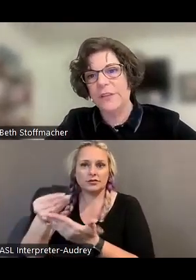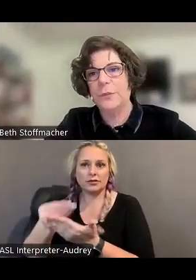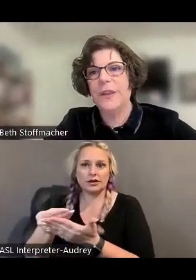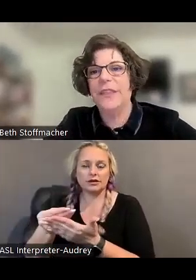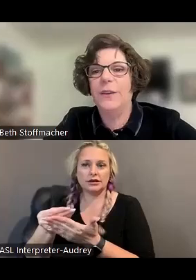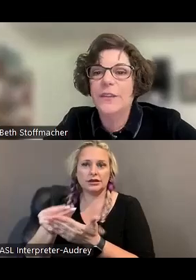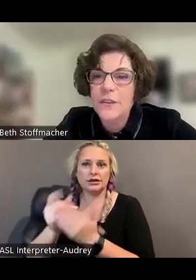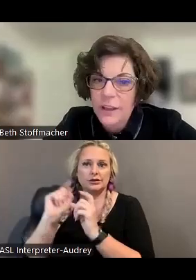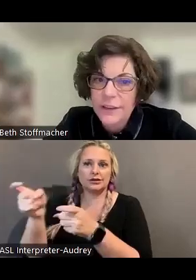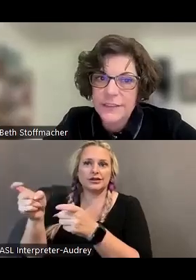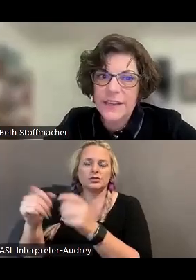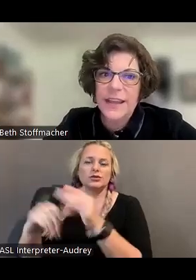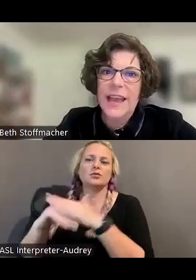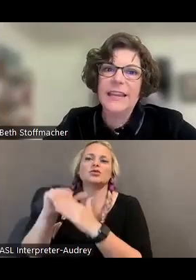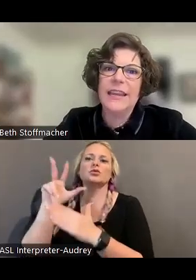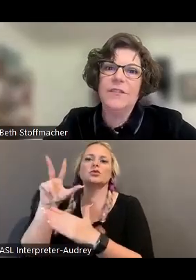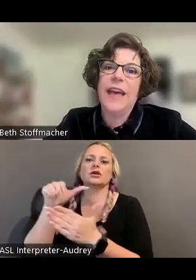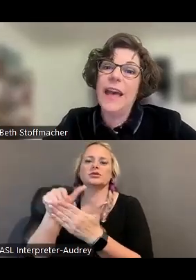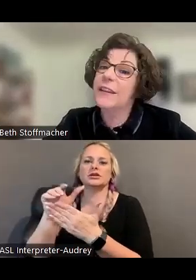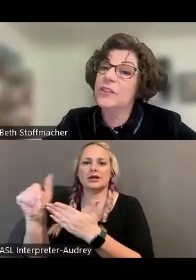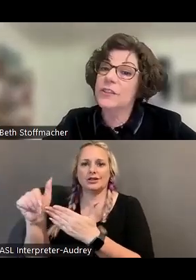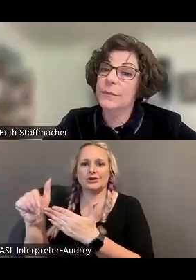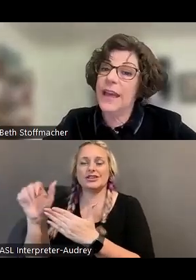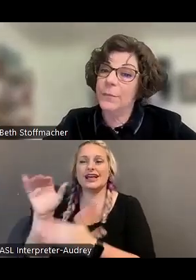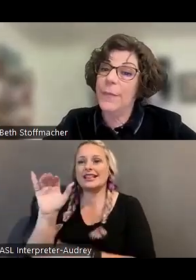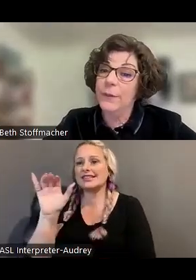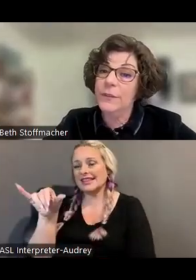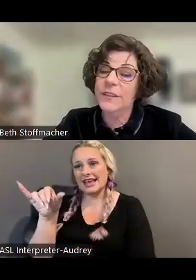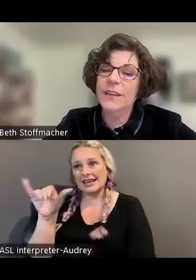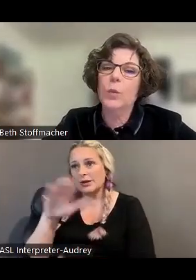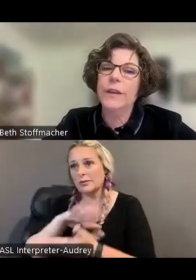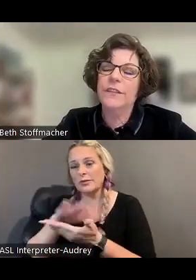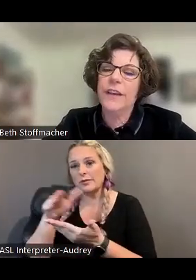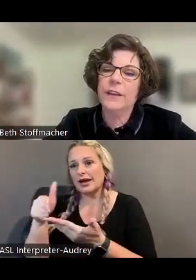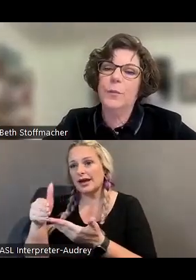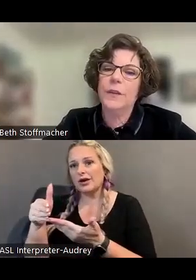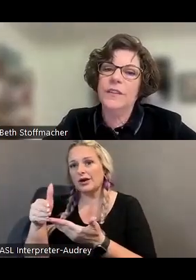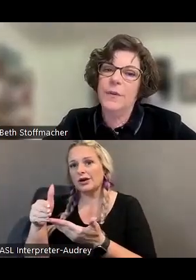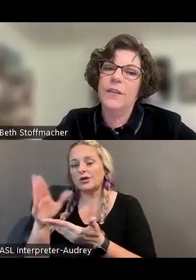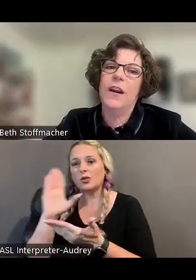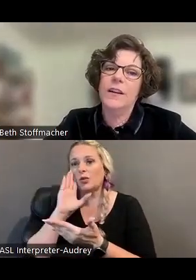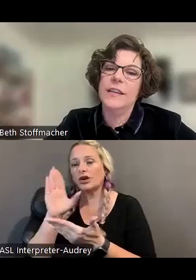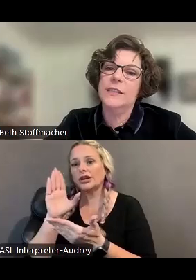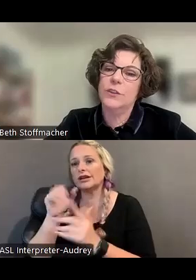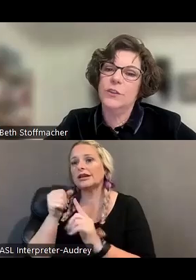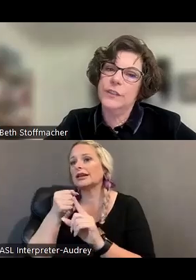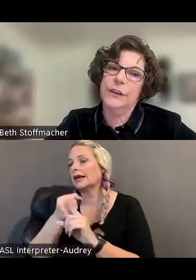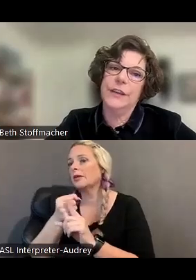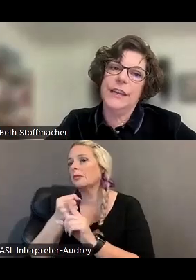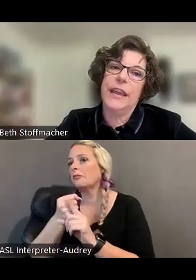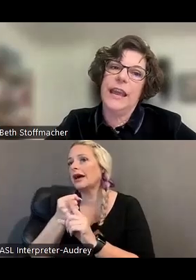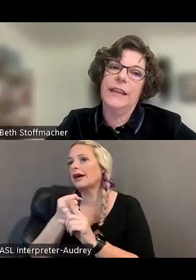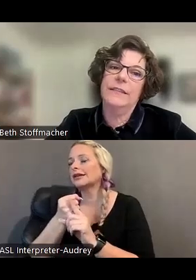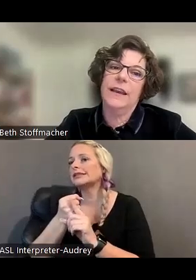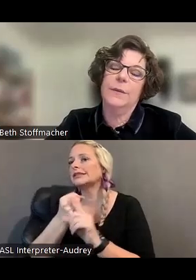is $3,000, and even that amount would affect some of our artists’ social security and